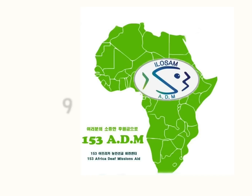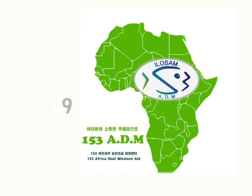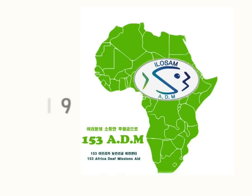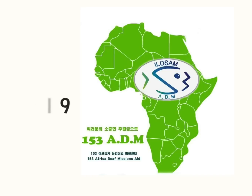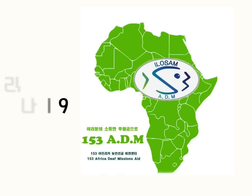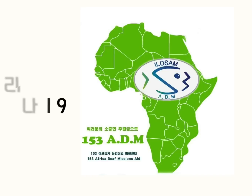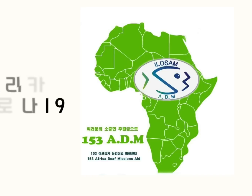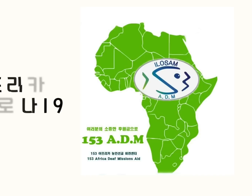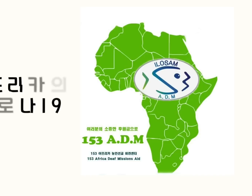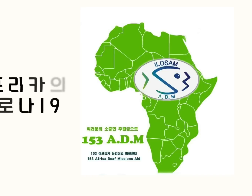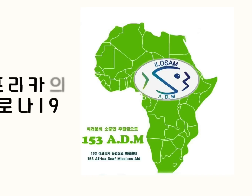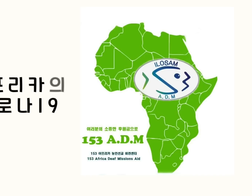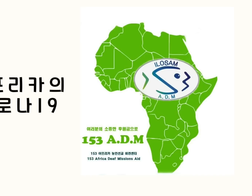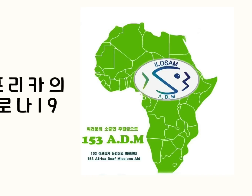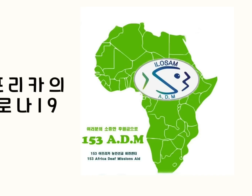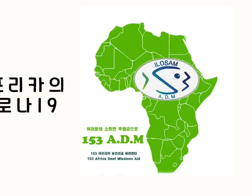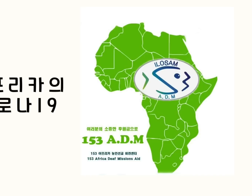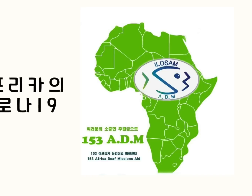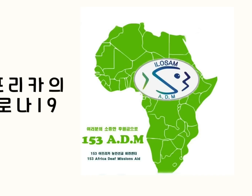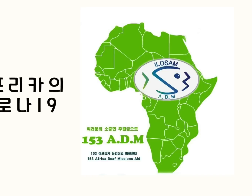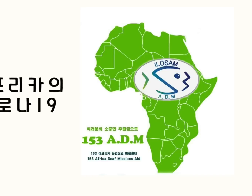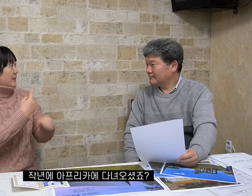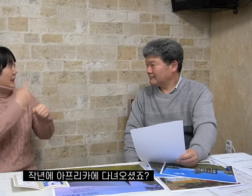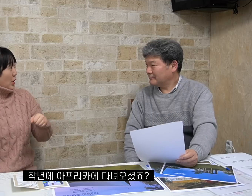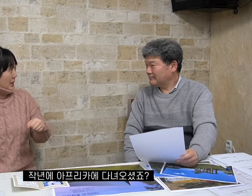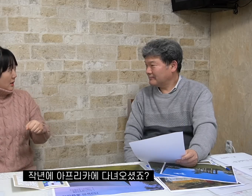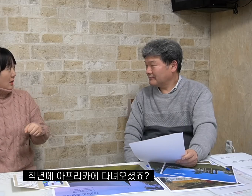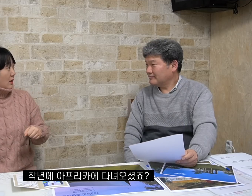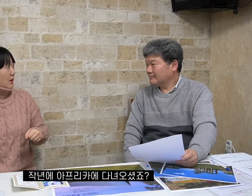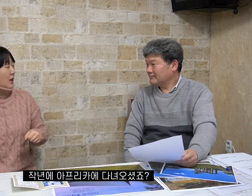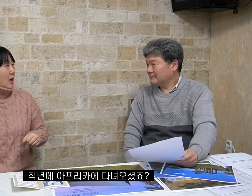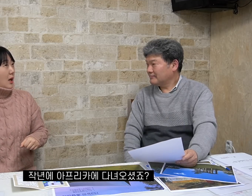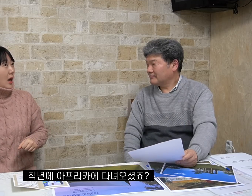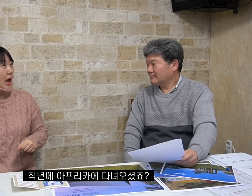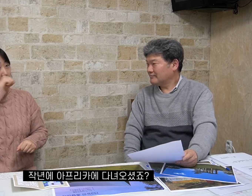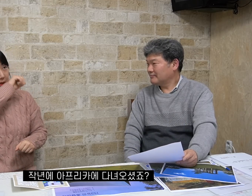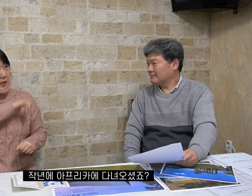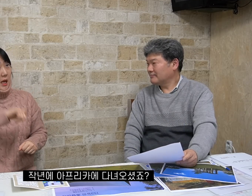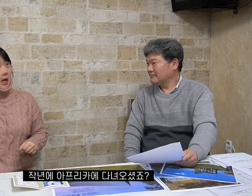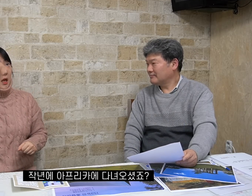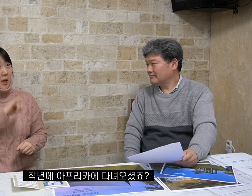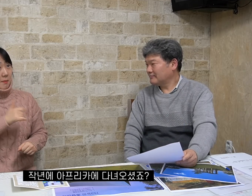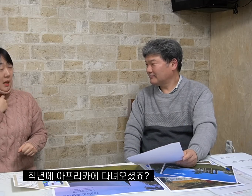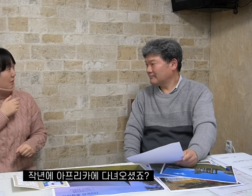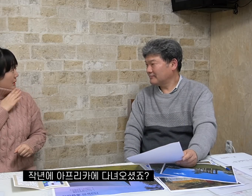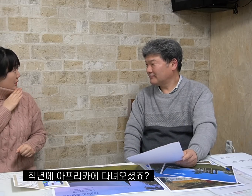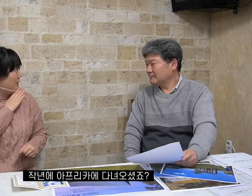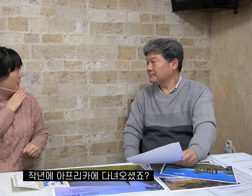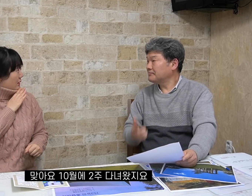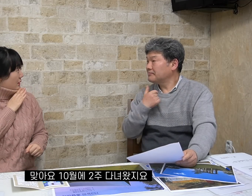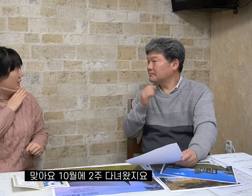Corona 19 in Africa Did you go to Africa last year?